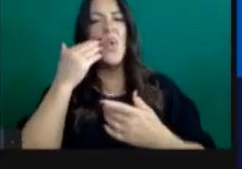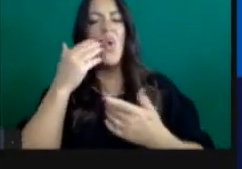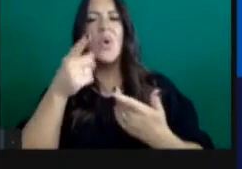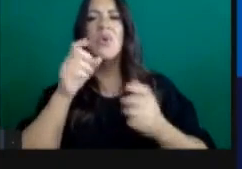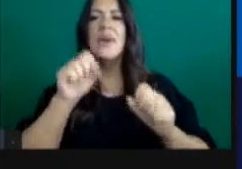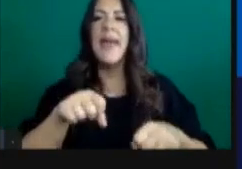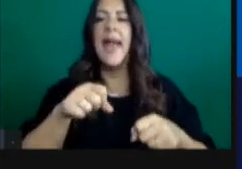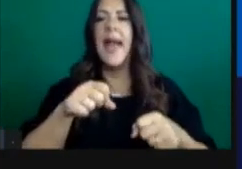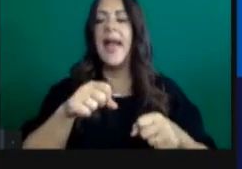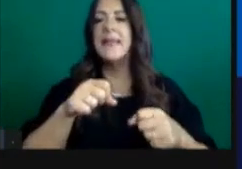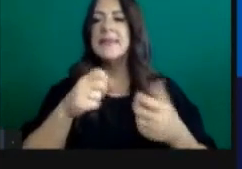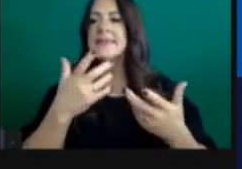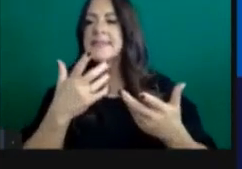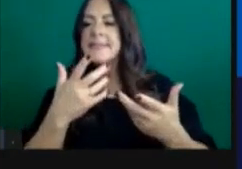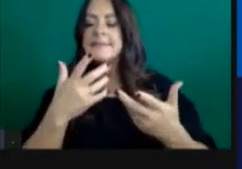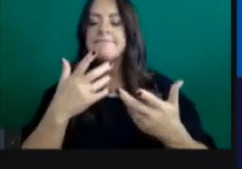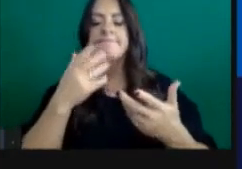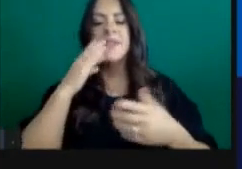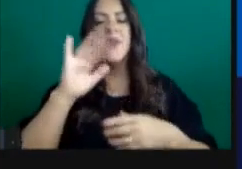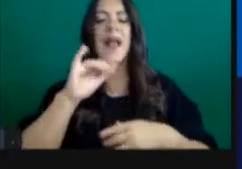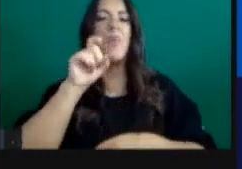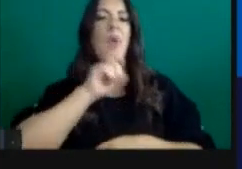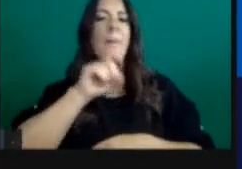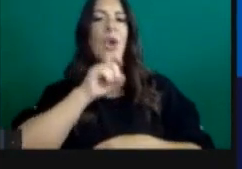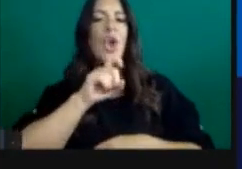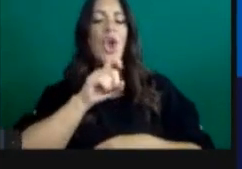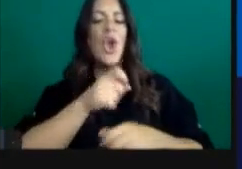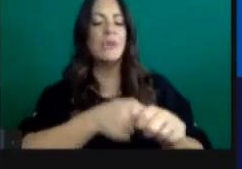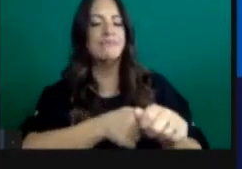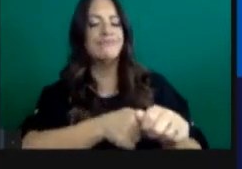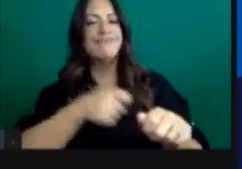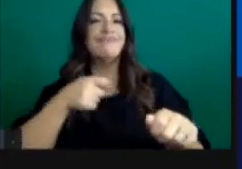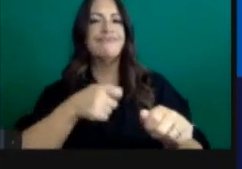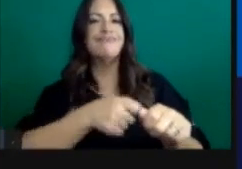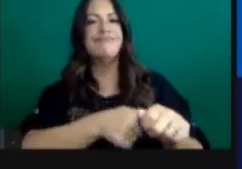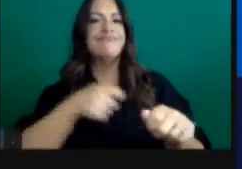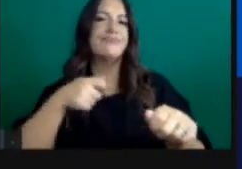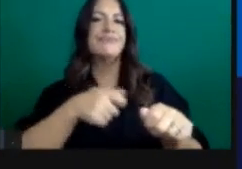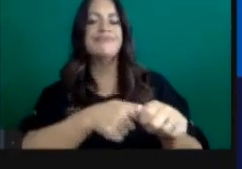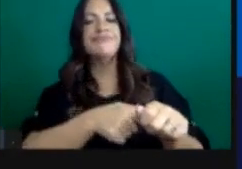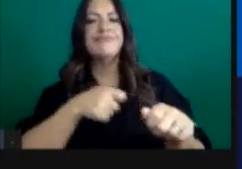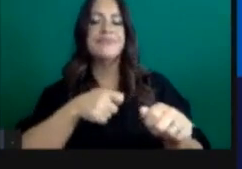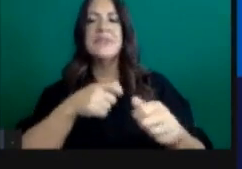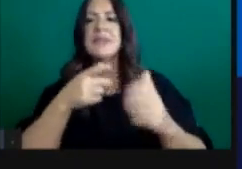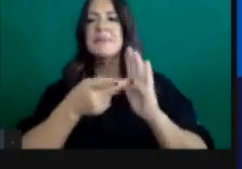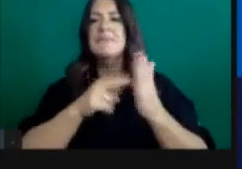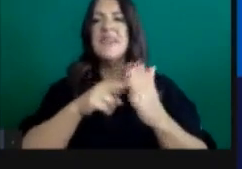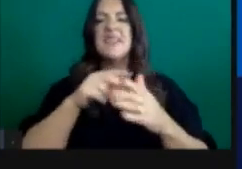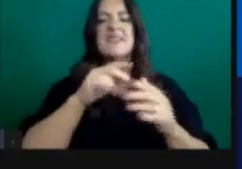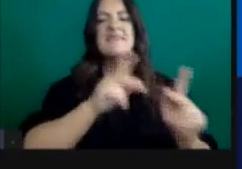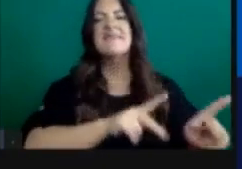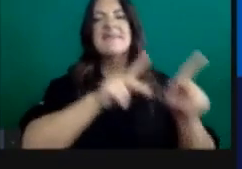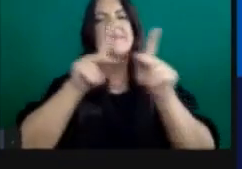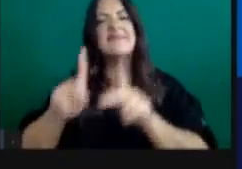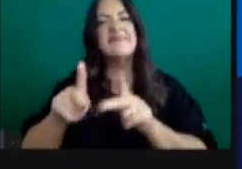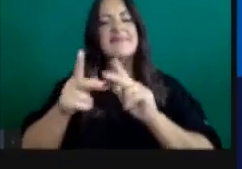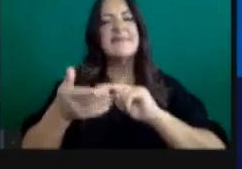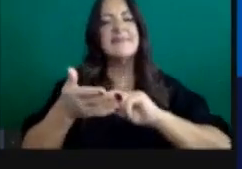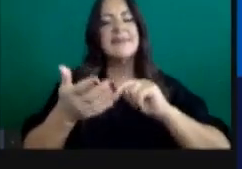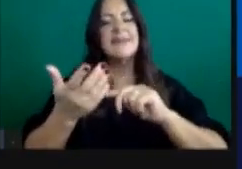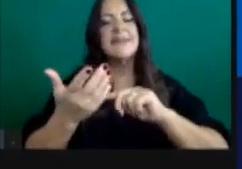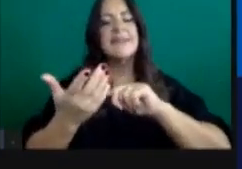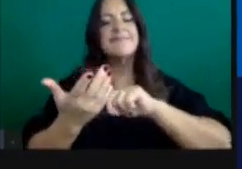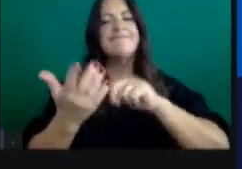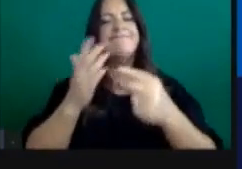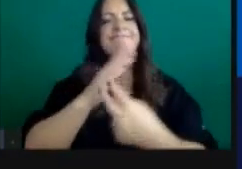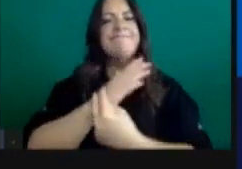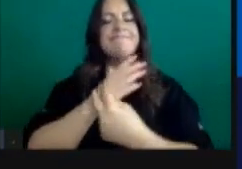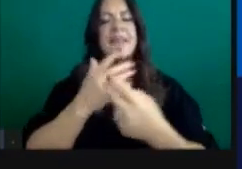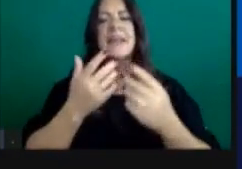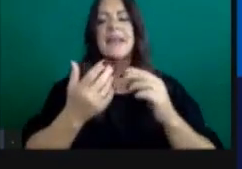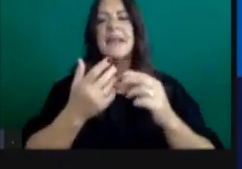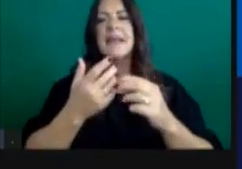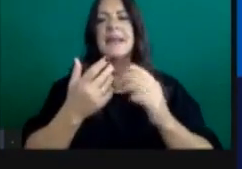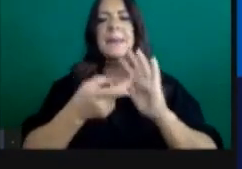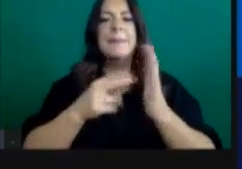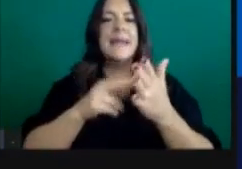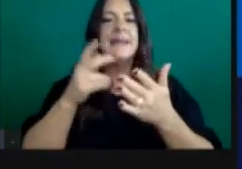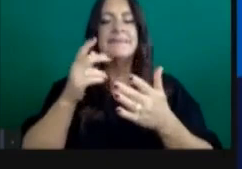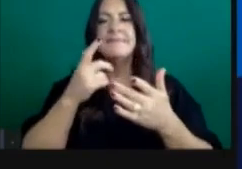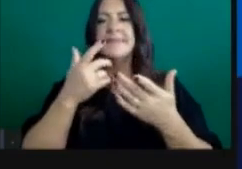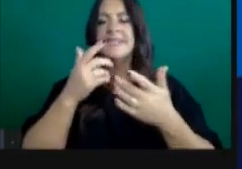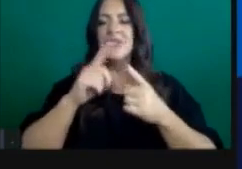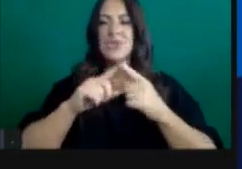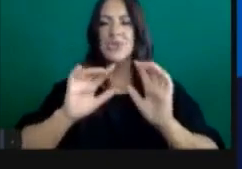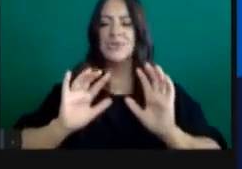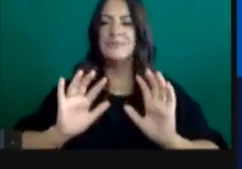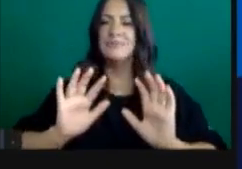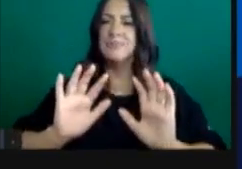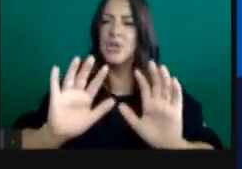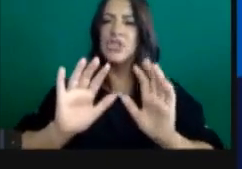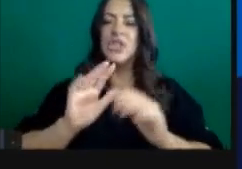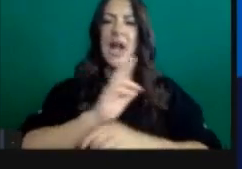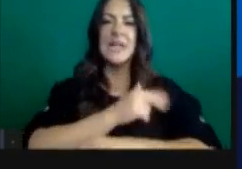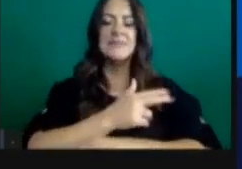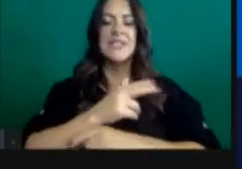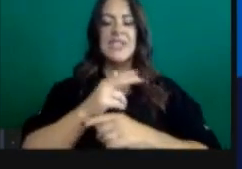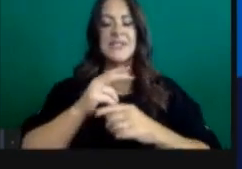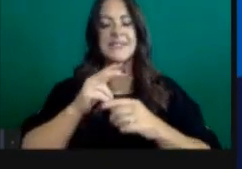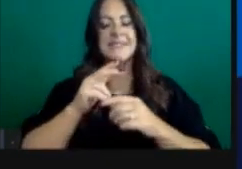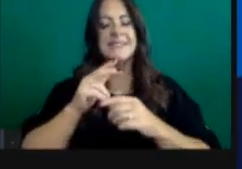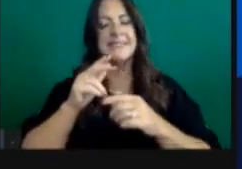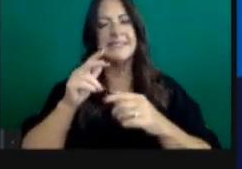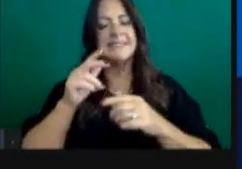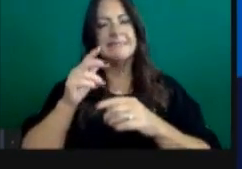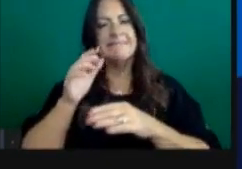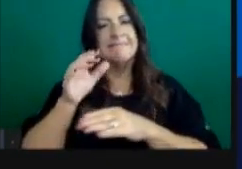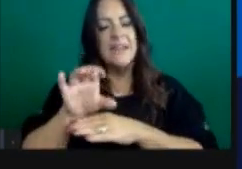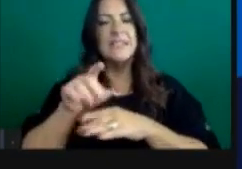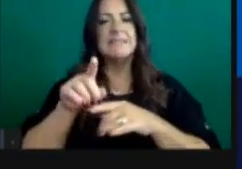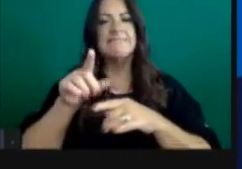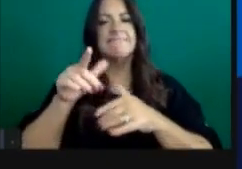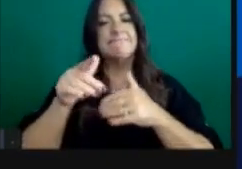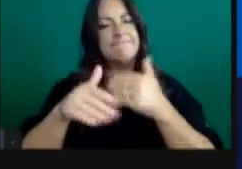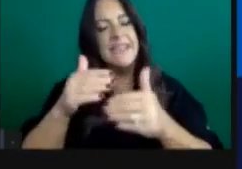AN ANALOGY OR COMPARISON IS THE -- YOU CAN STRETCH MANY RUBBER BANDS PRETTY FAR AS WE ARE STRETCHING MANY OF OUR HOSPITALS VERY FAR, BUT WE KNOW THAT STRETCH HAS A LIMIT BEFORE IT